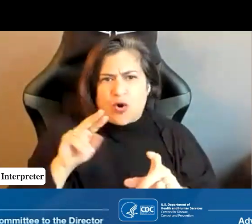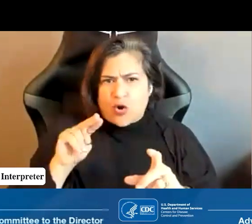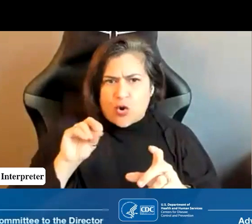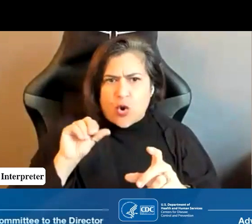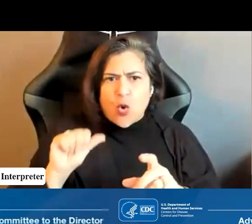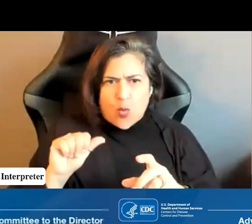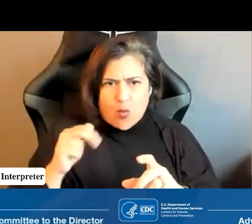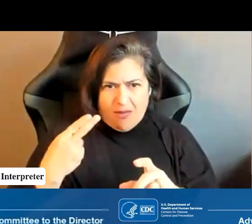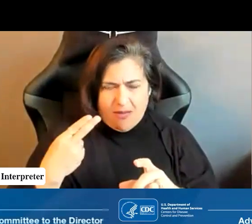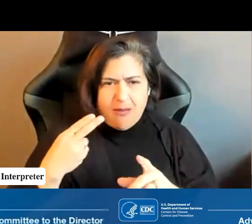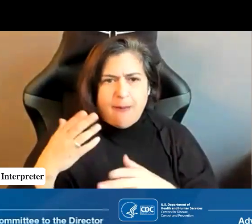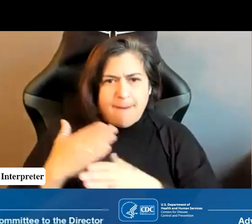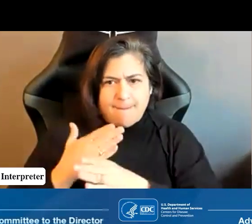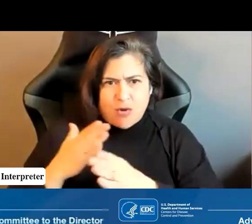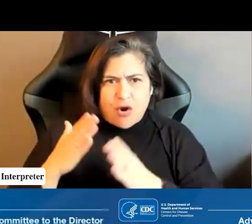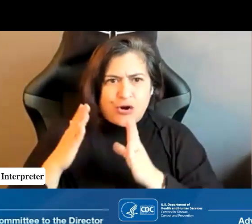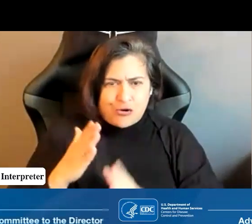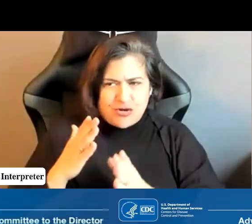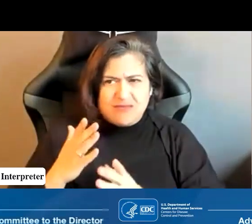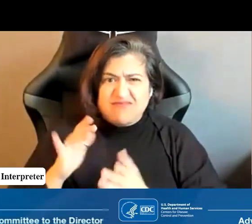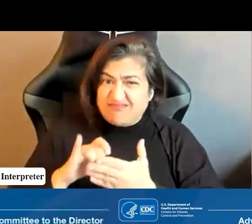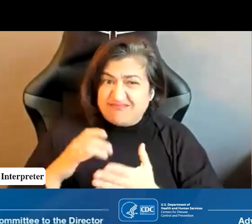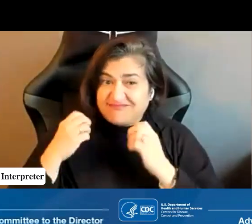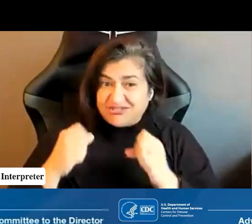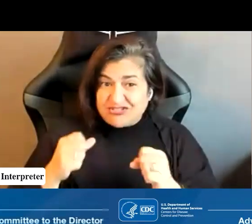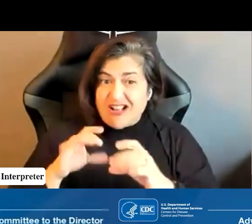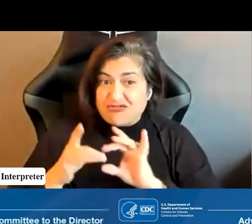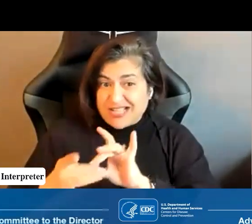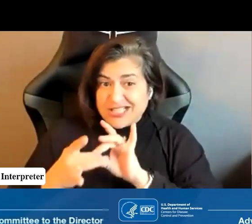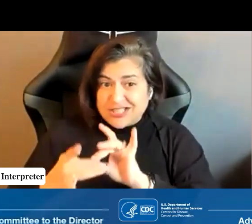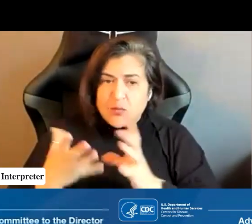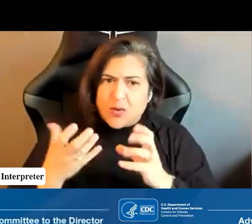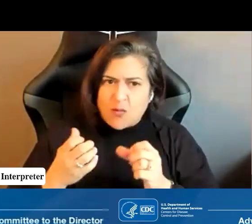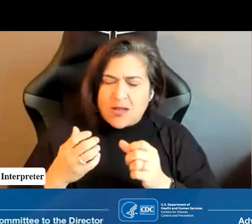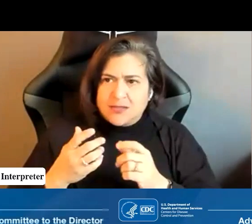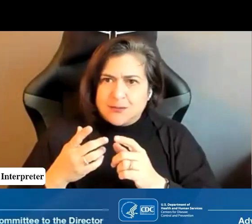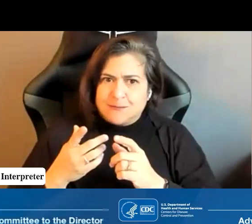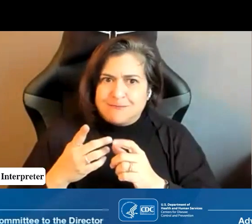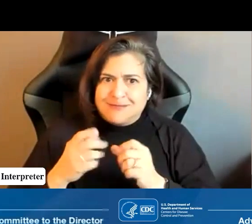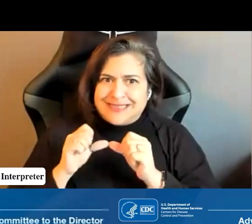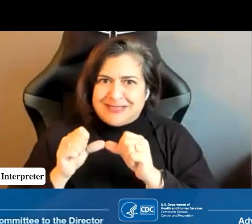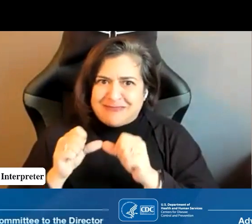that that's a really strong relationship that we're looking to capitalize on really with that work this spring.